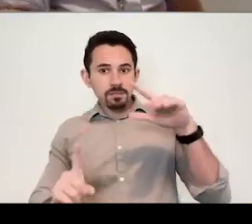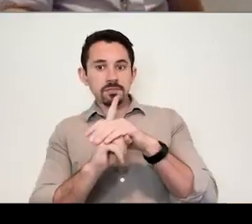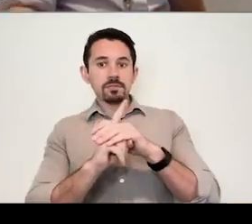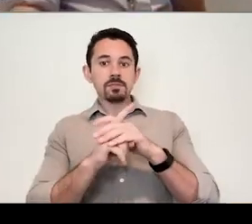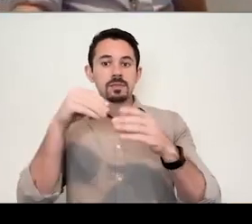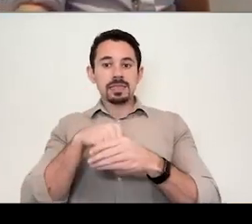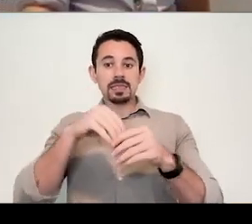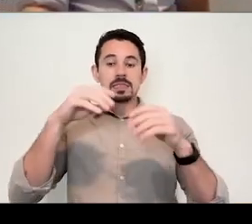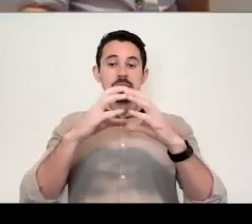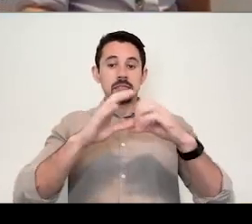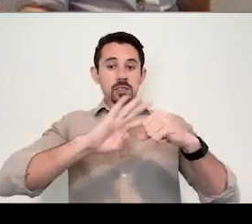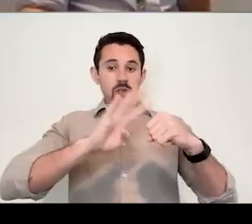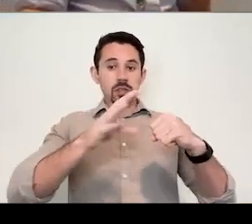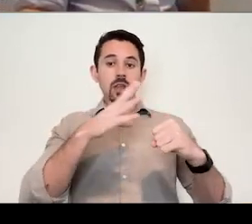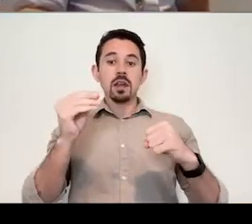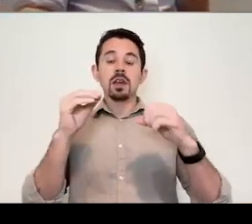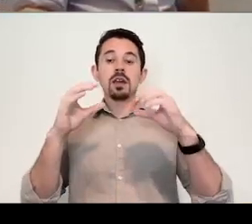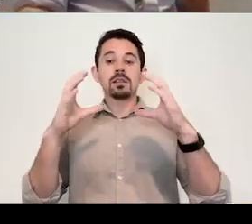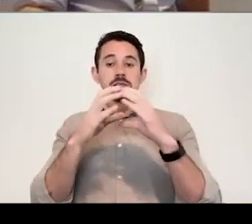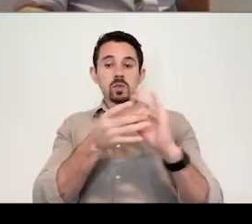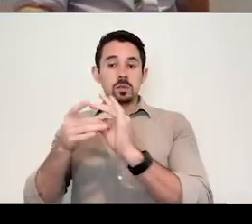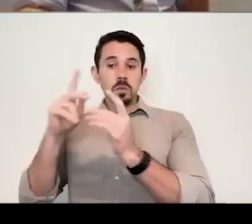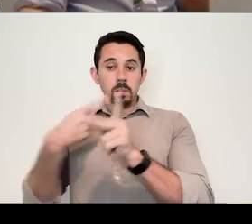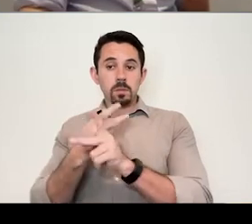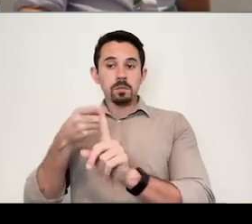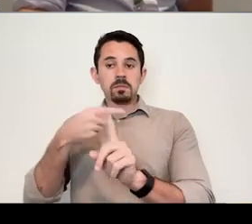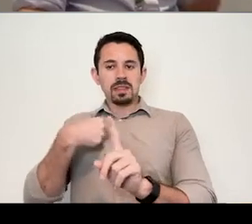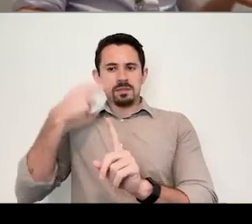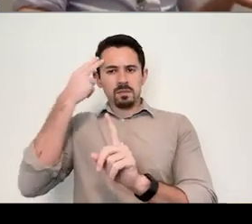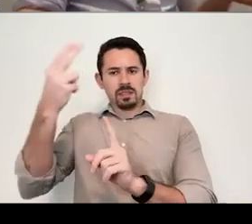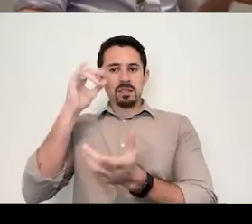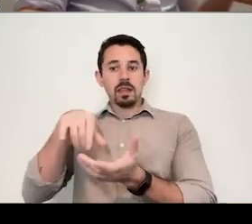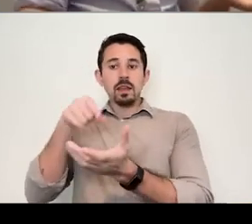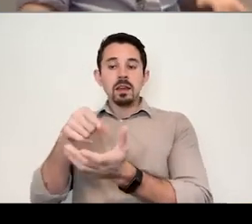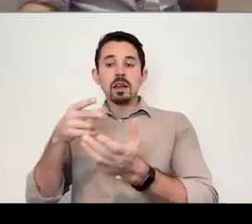that the Pel exopolysaccharide exists in a secreted and cell associated form,